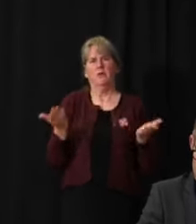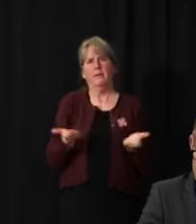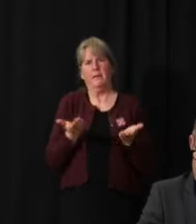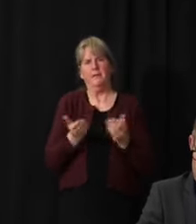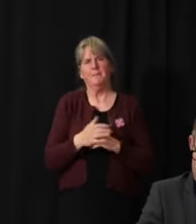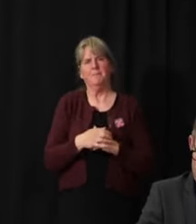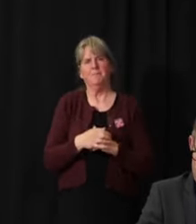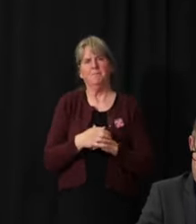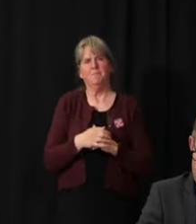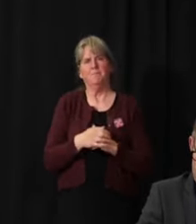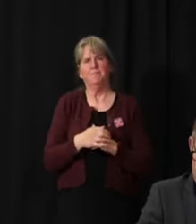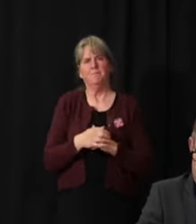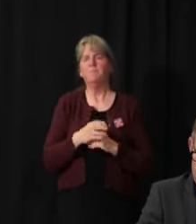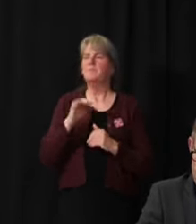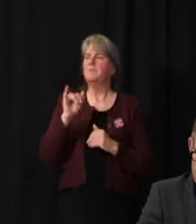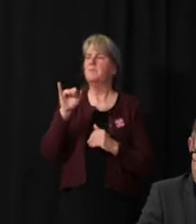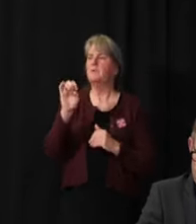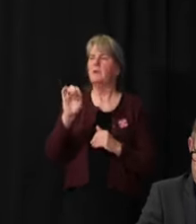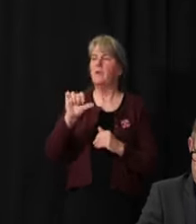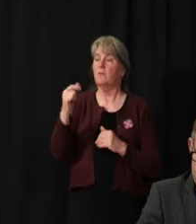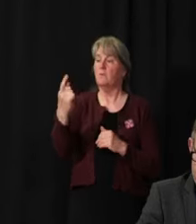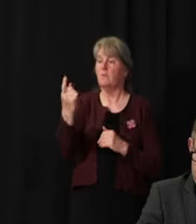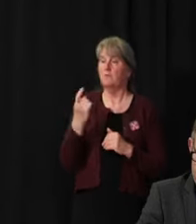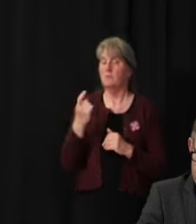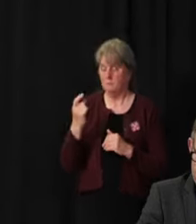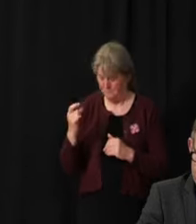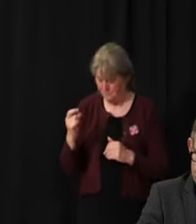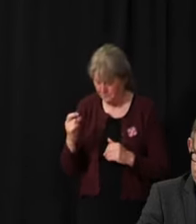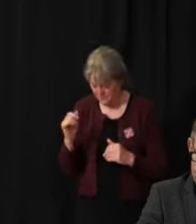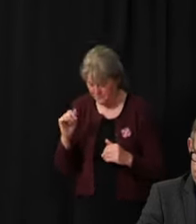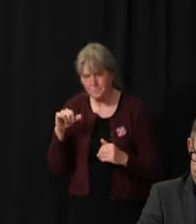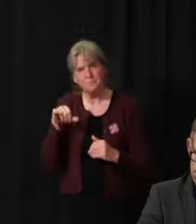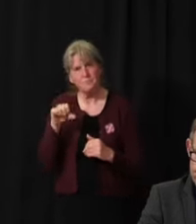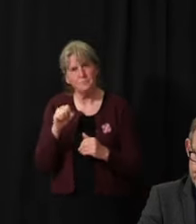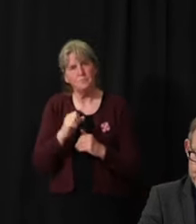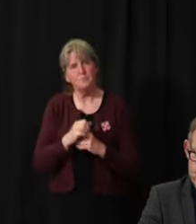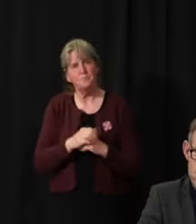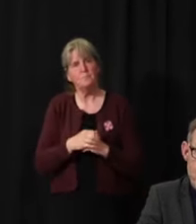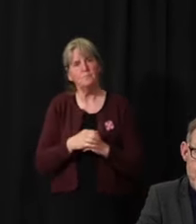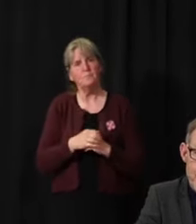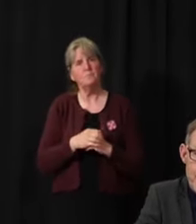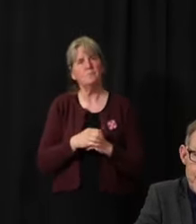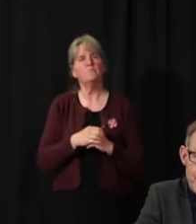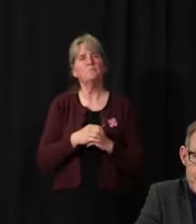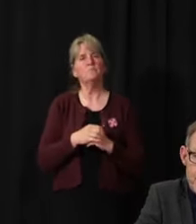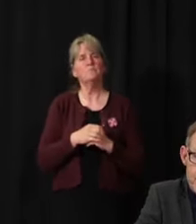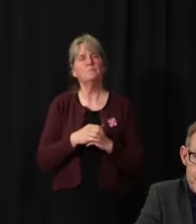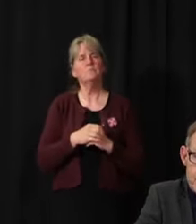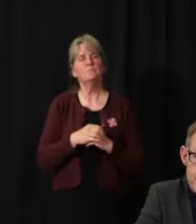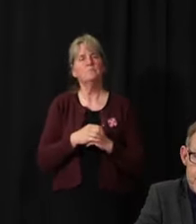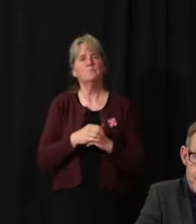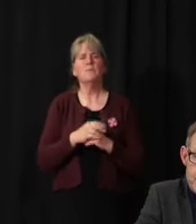different questions. Spee. Moderator: Next question? Reporter: My other question